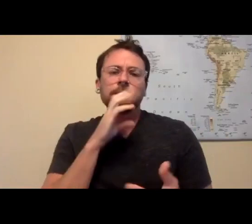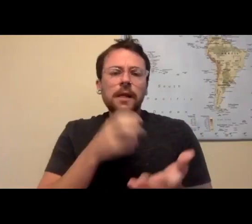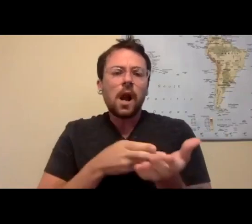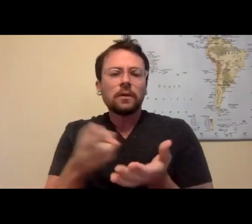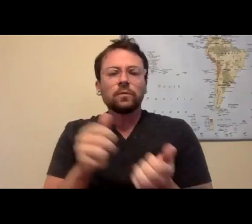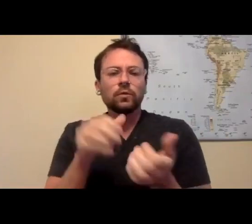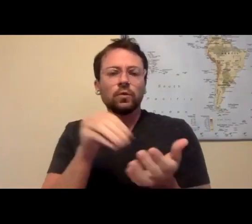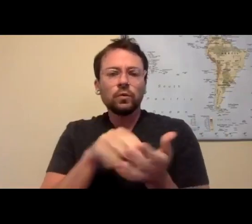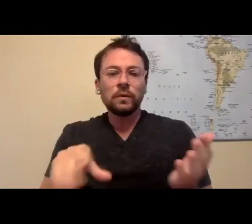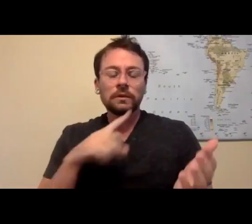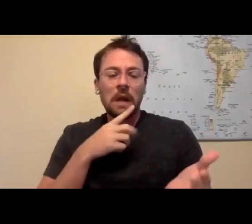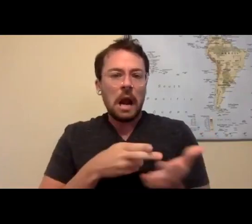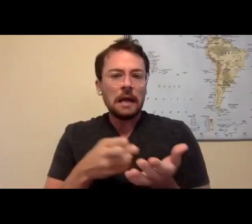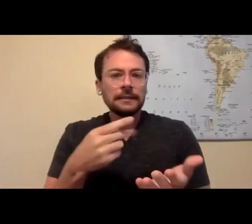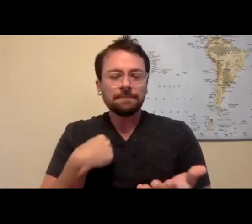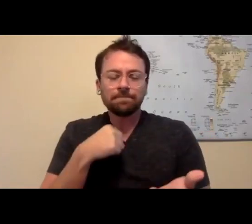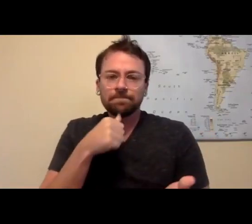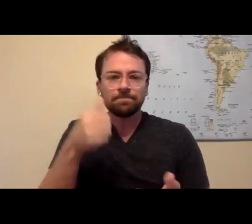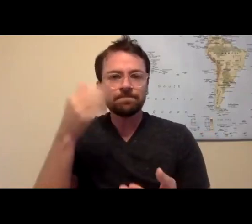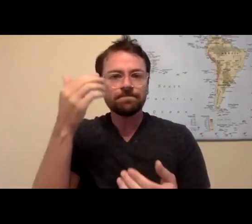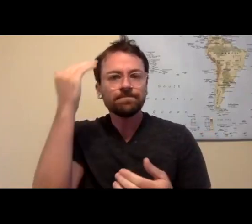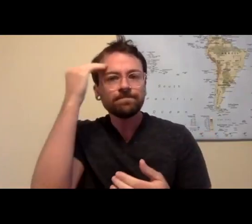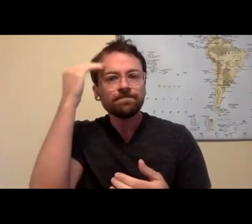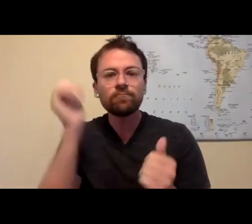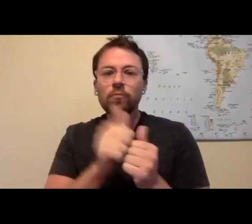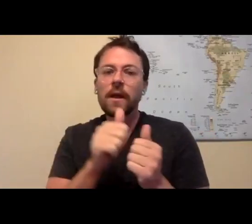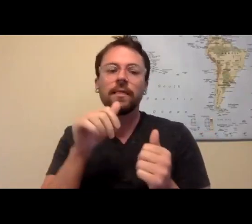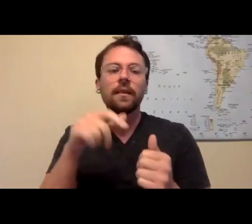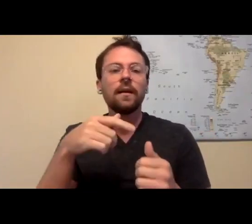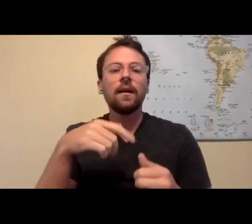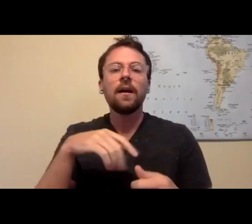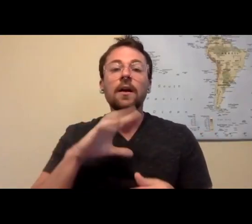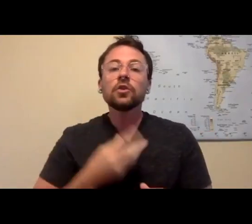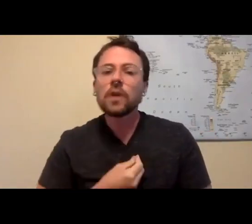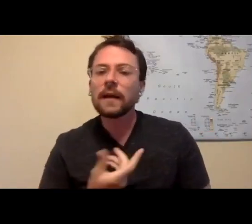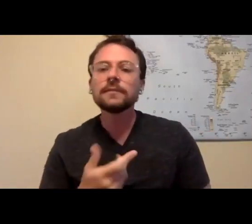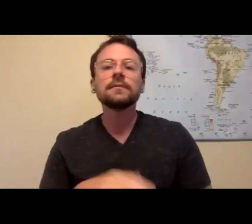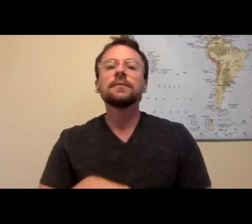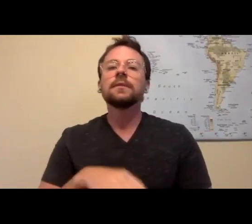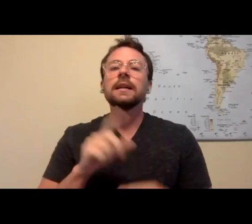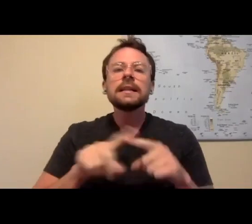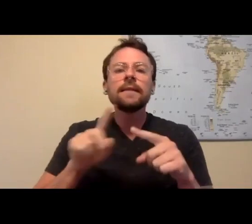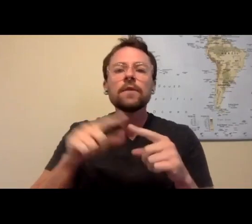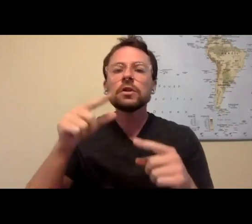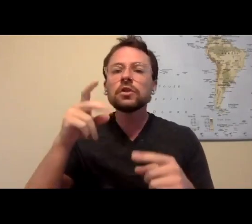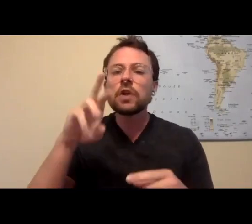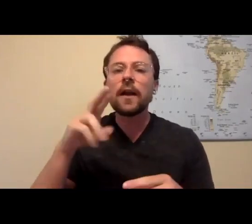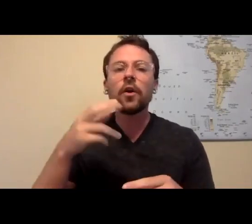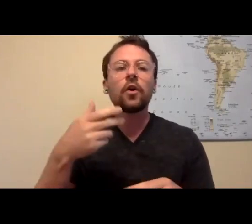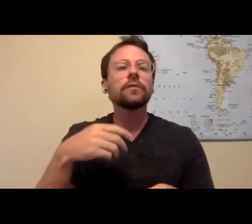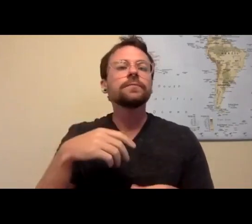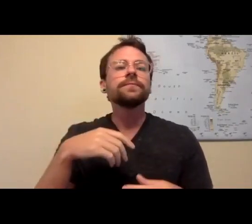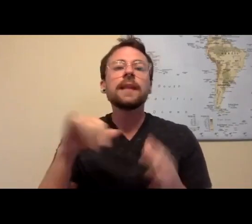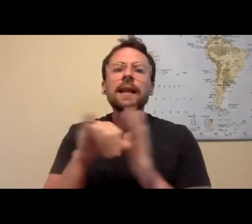make sure they understand what that is. Right? Students need to know what that term means.